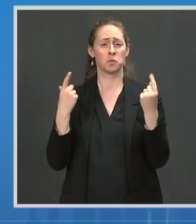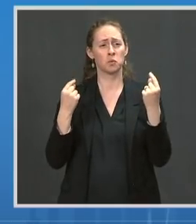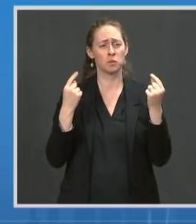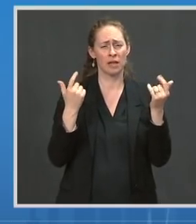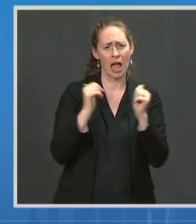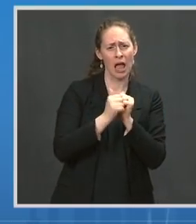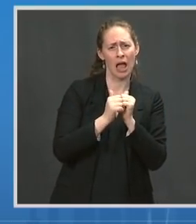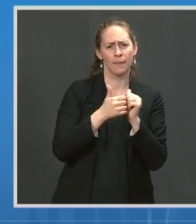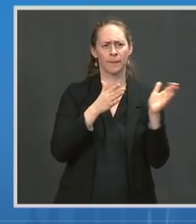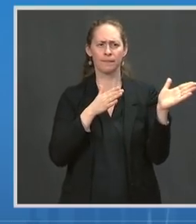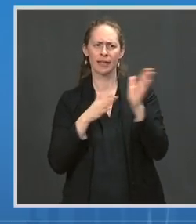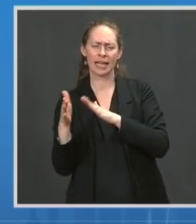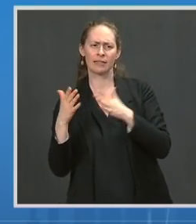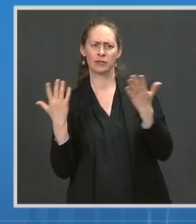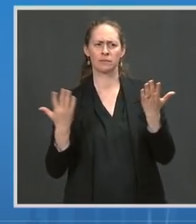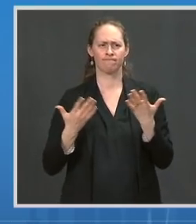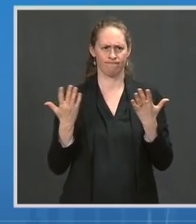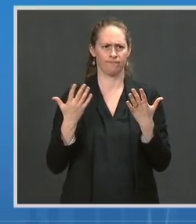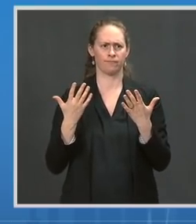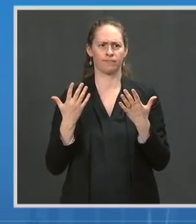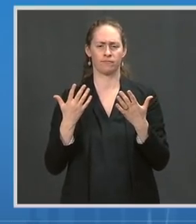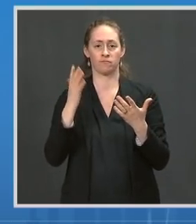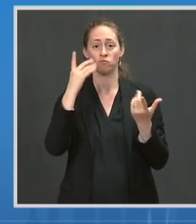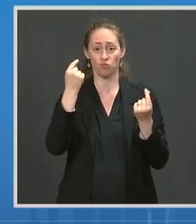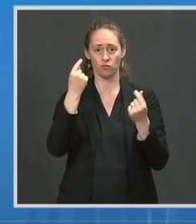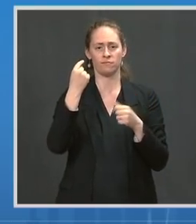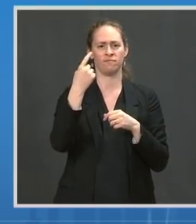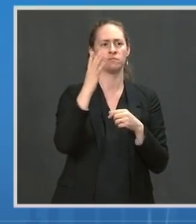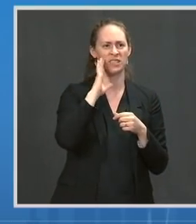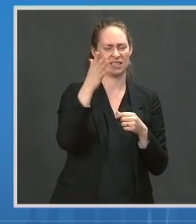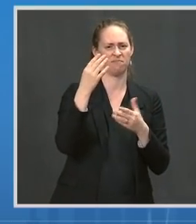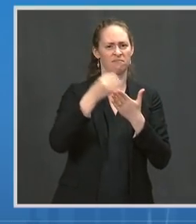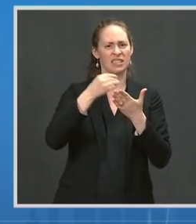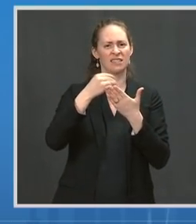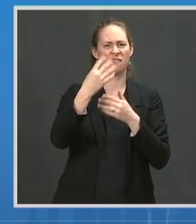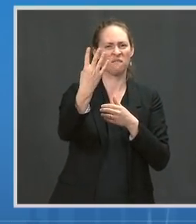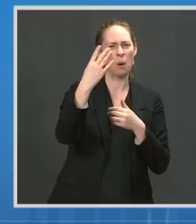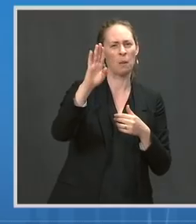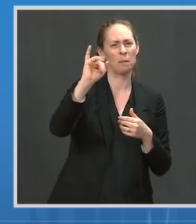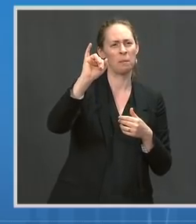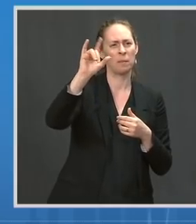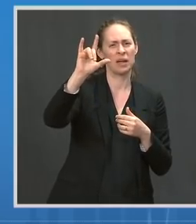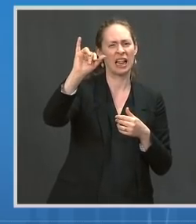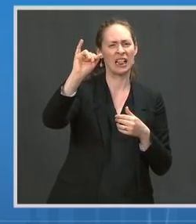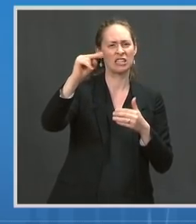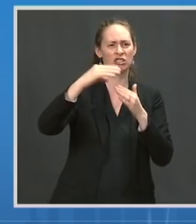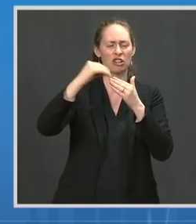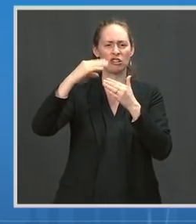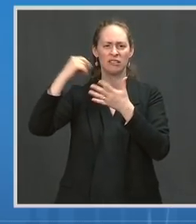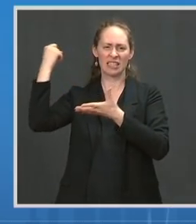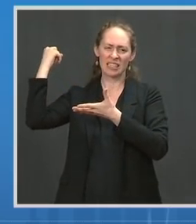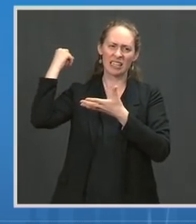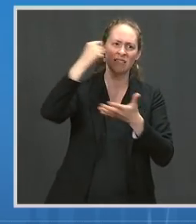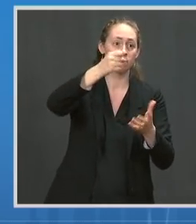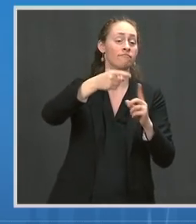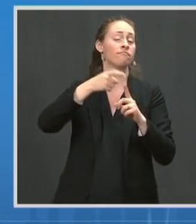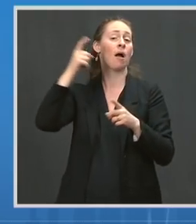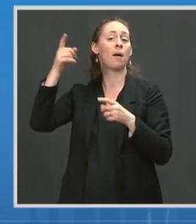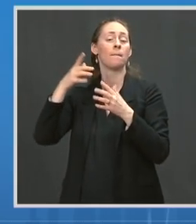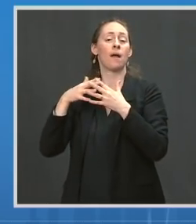with a $4 billion investment from the American Rescue Plan to the Indian Health Service Tribal and urban Indian health programs.